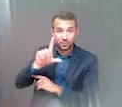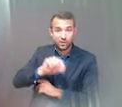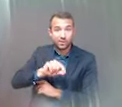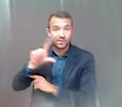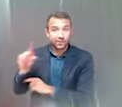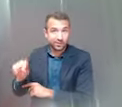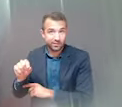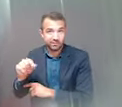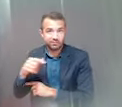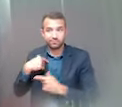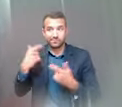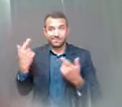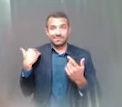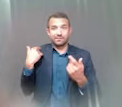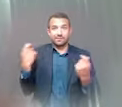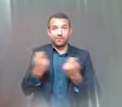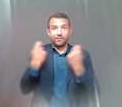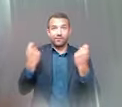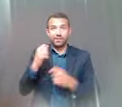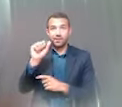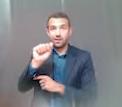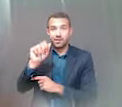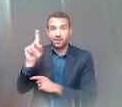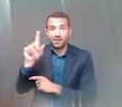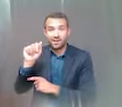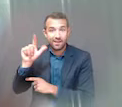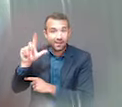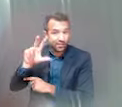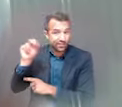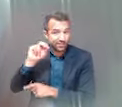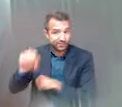the Americans with Disabilities Act, marking 30 years past for us,